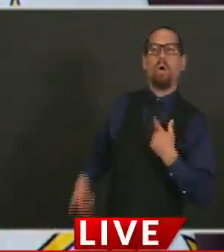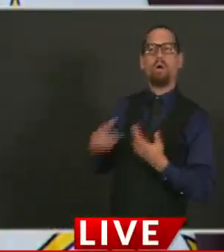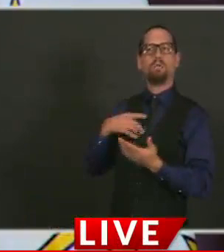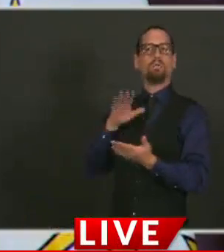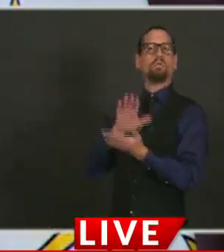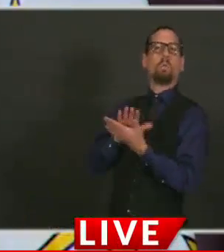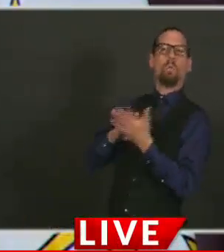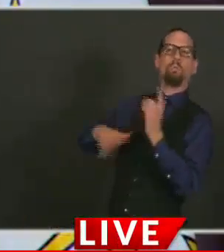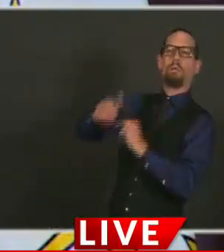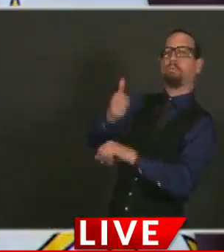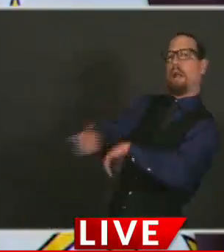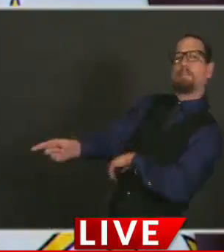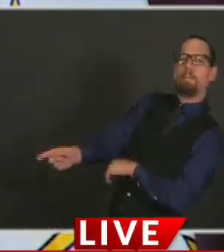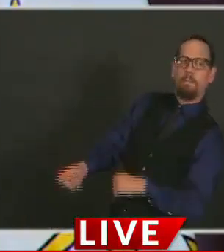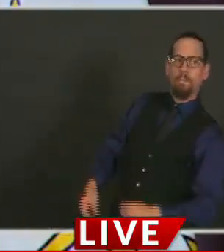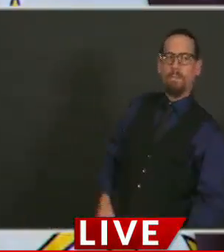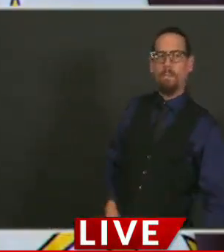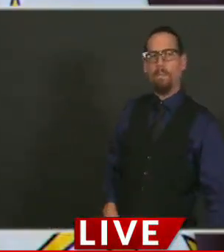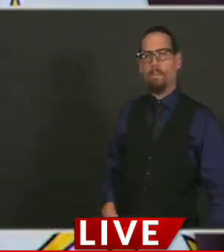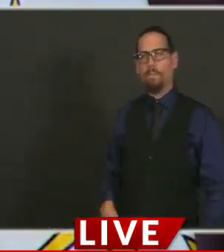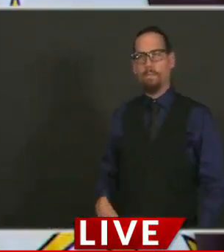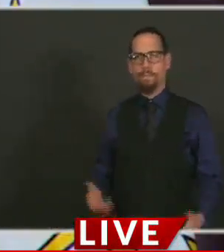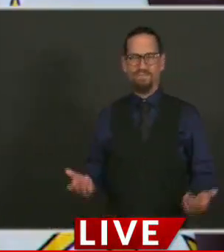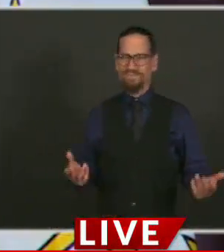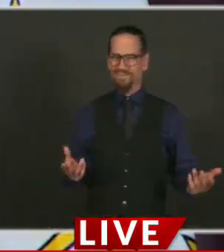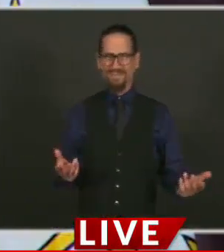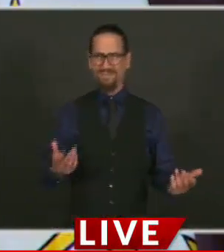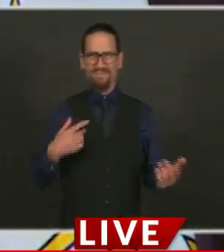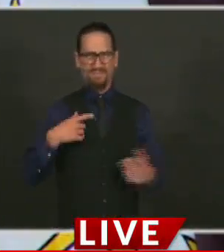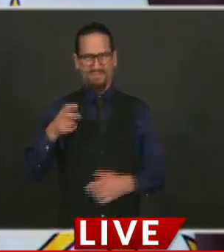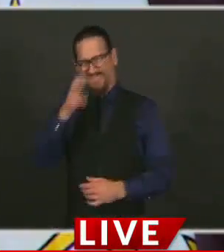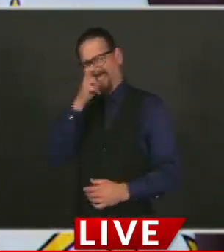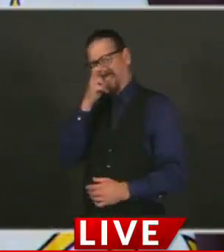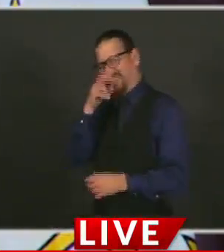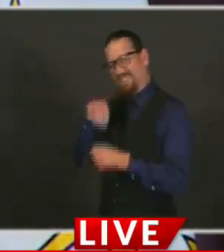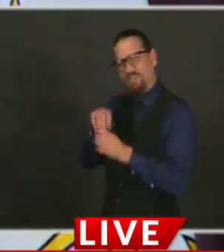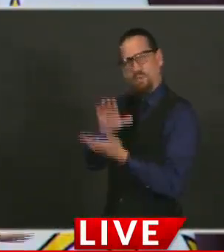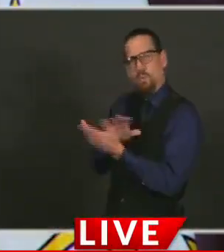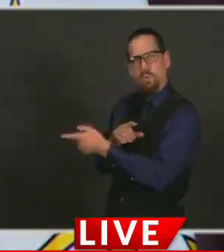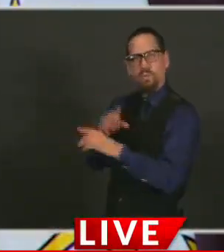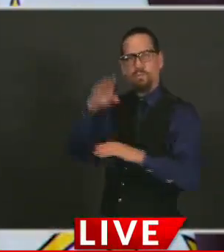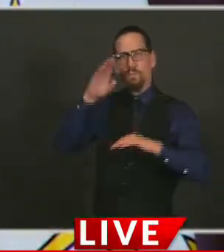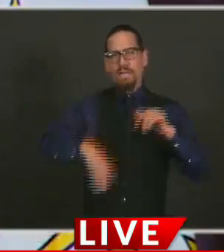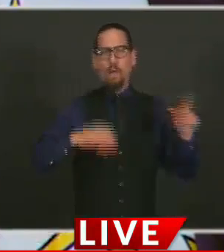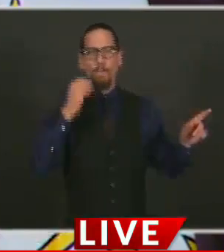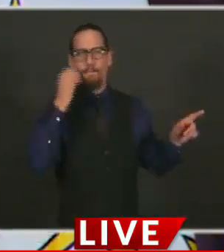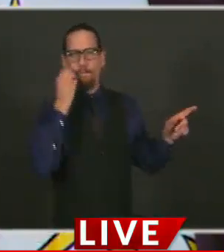IT IS CLEAR TO US THAT YOU CANNOT JUST SAY IT IS THE SCHOOL SETTING, PARTICULARLY BECAUSE THAT IS WHERE THE MOST STRUCTURE